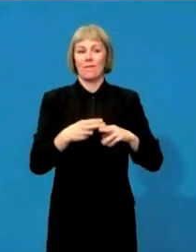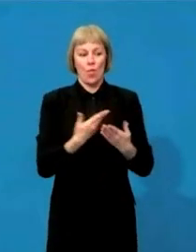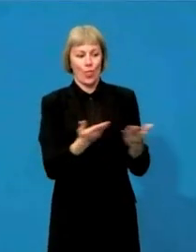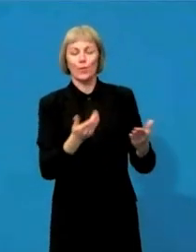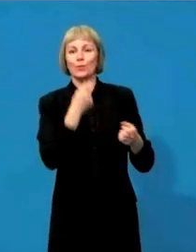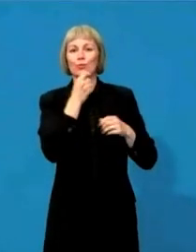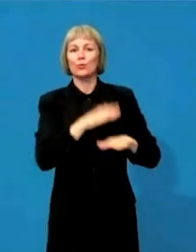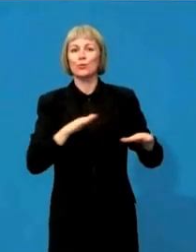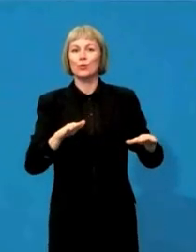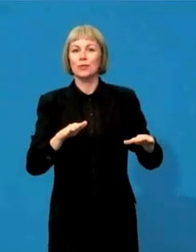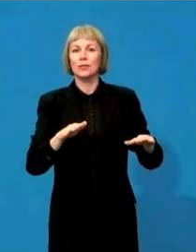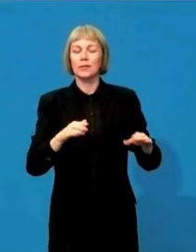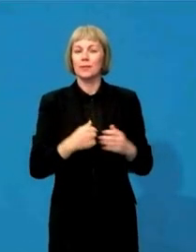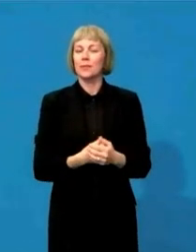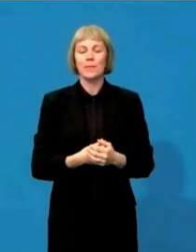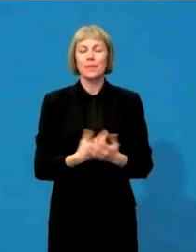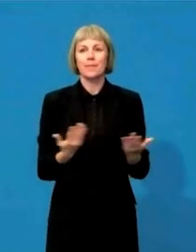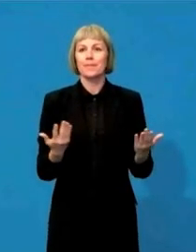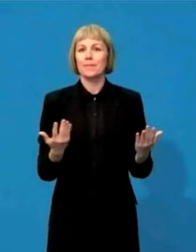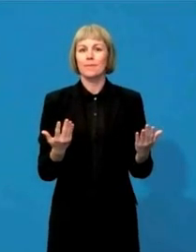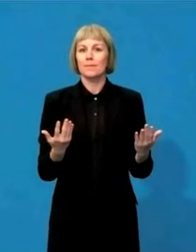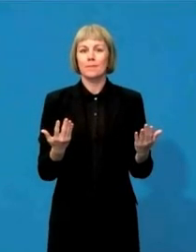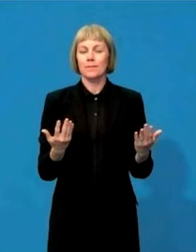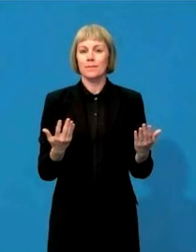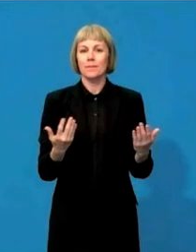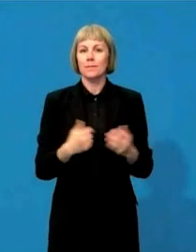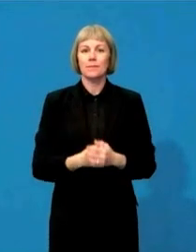So - and that's the truth.